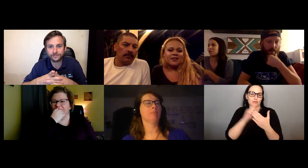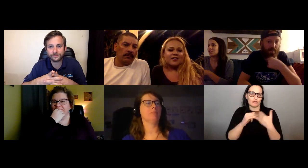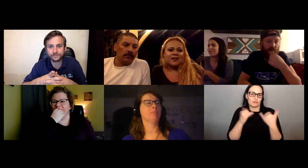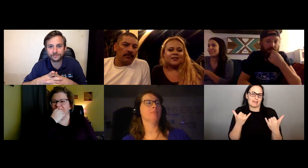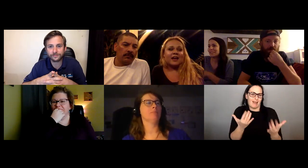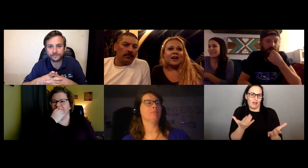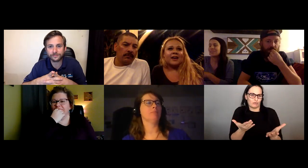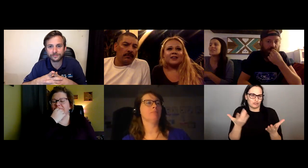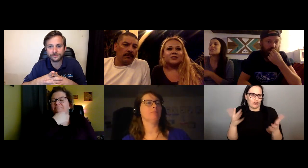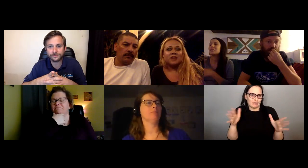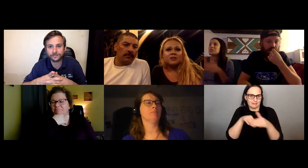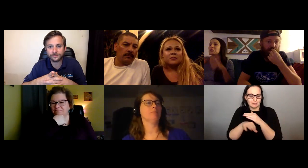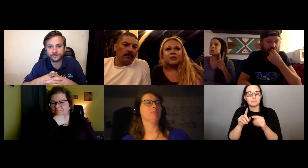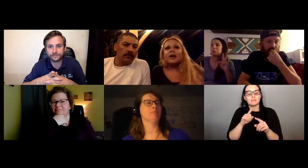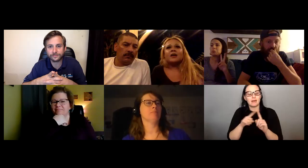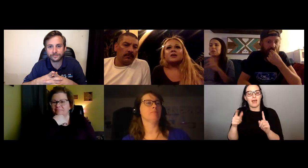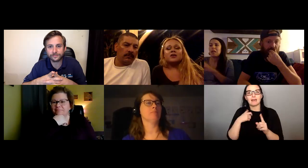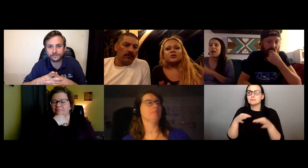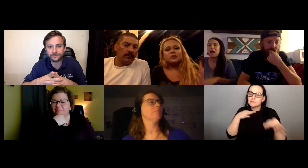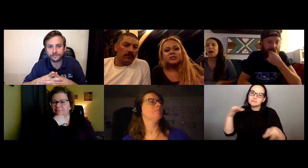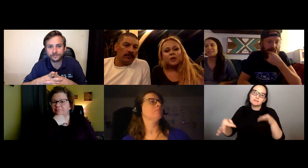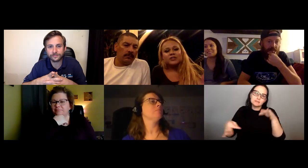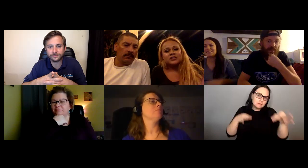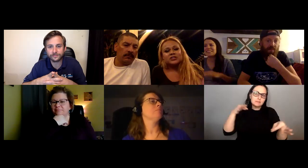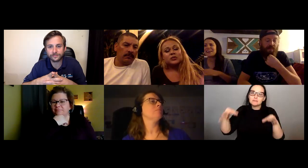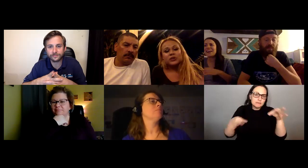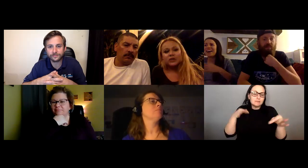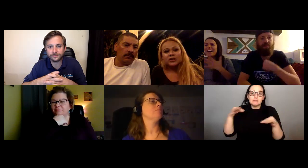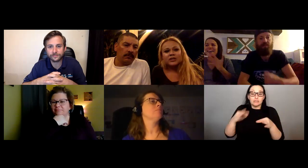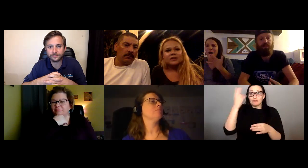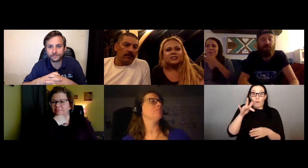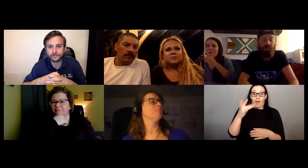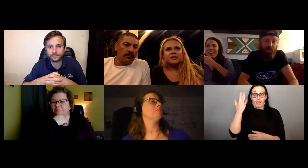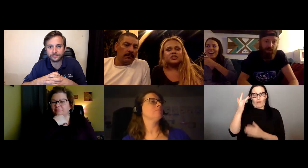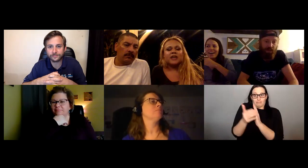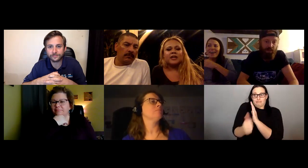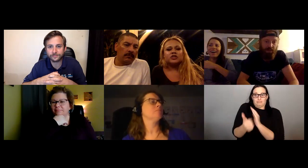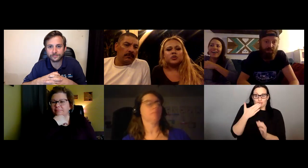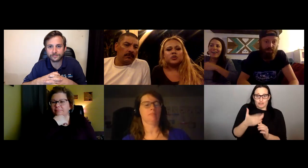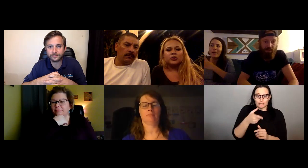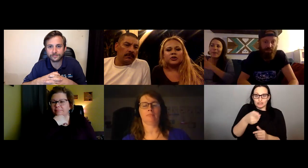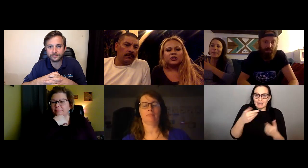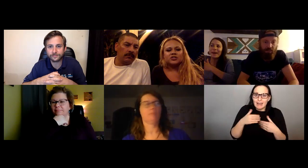in right now and i had to tell them that the reason why she did so good